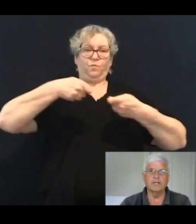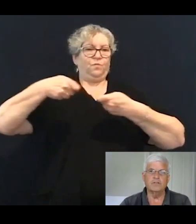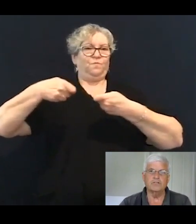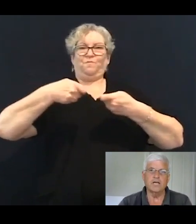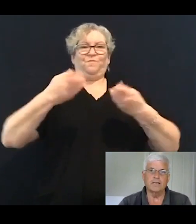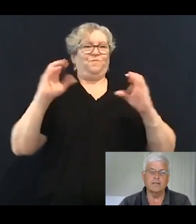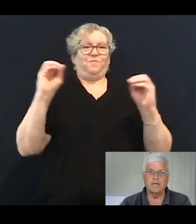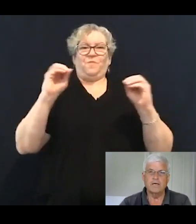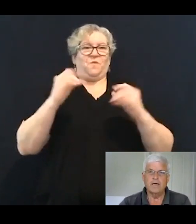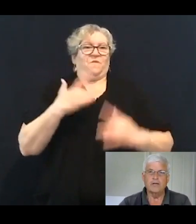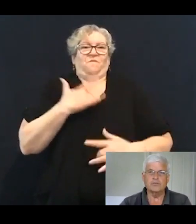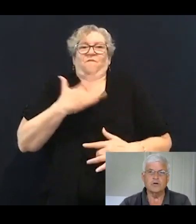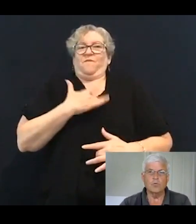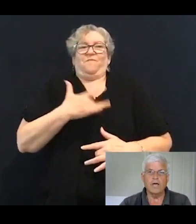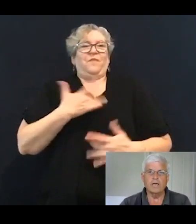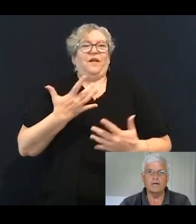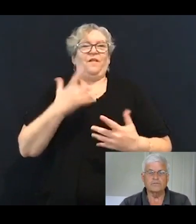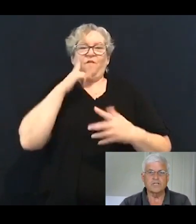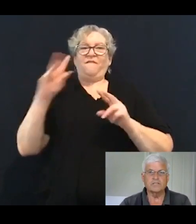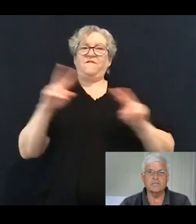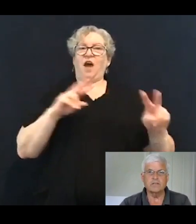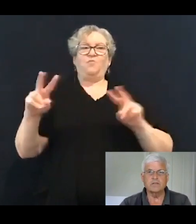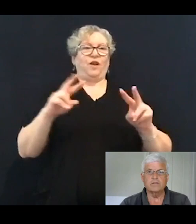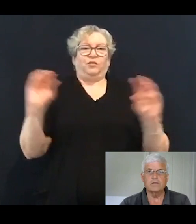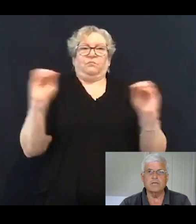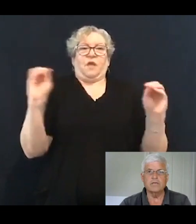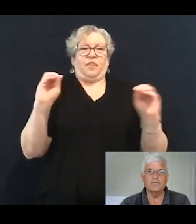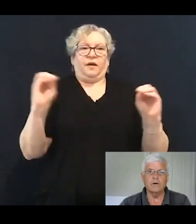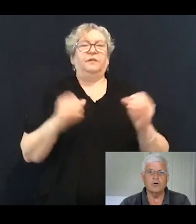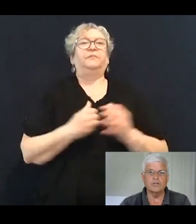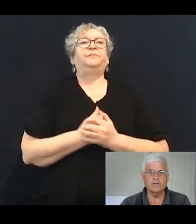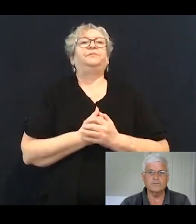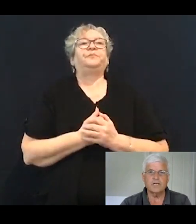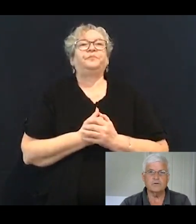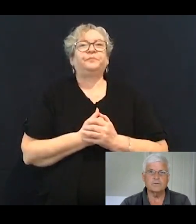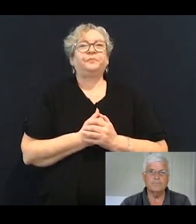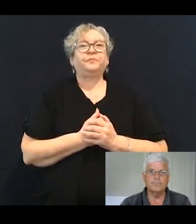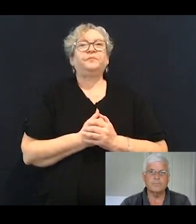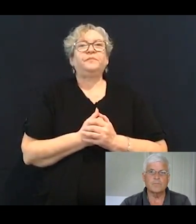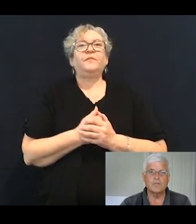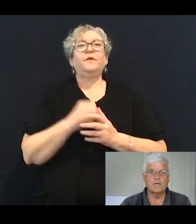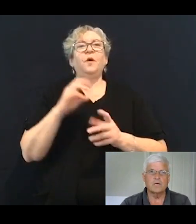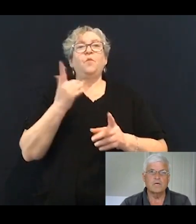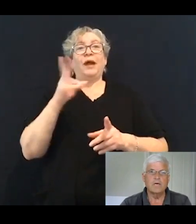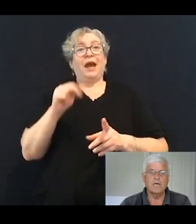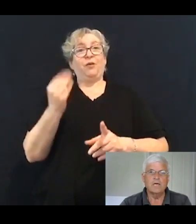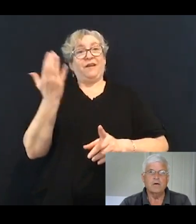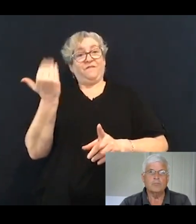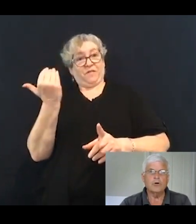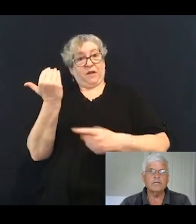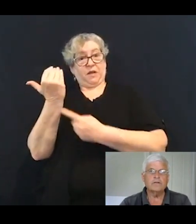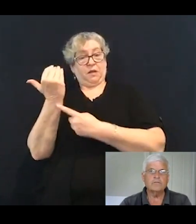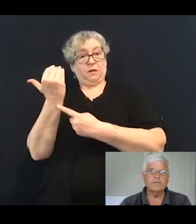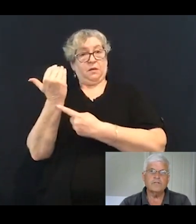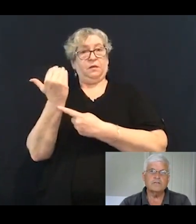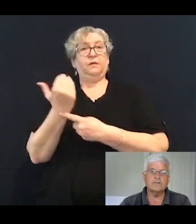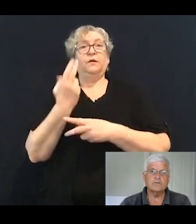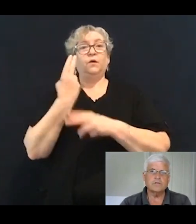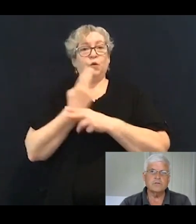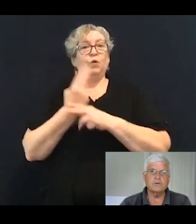and there's no way of sensing the vibration of sound. Protocadherin-15 is also used in the receptor